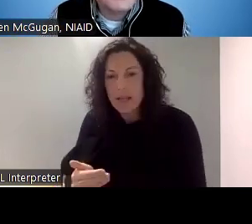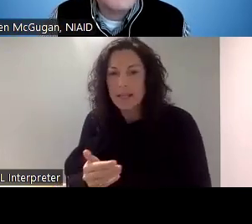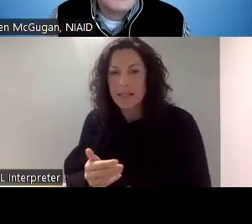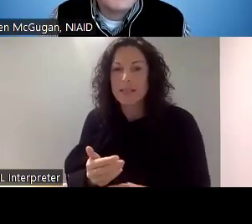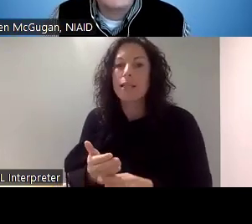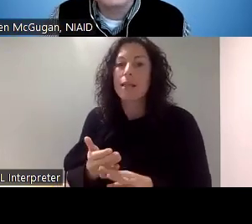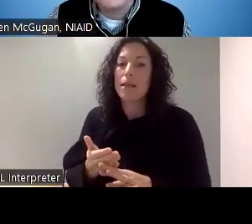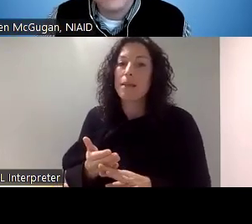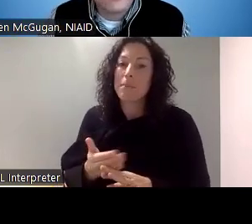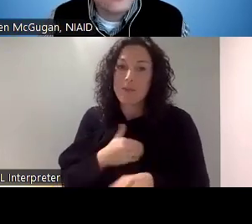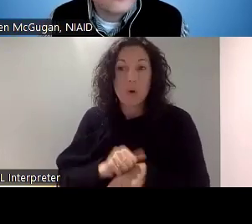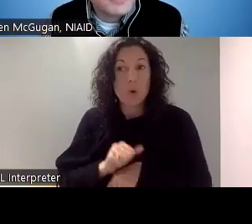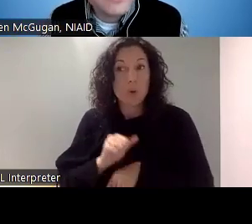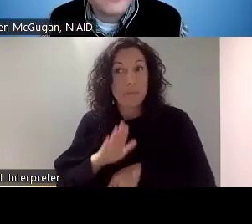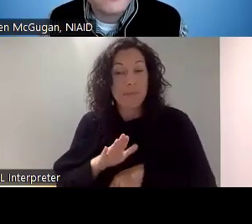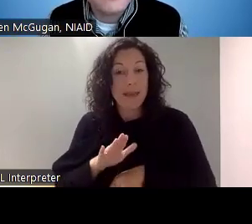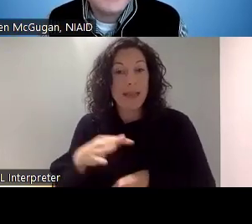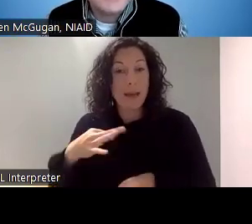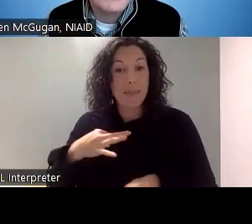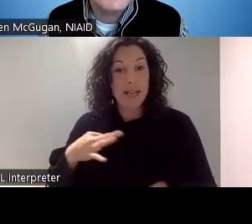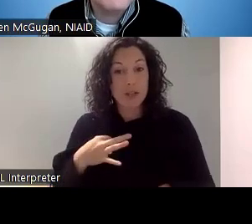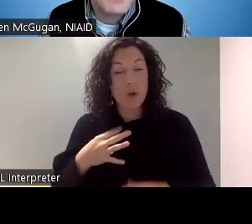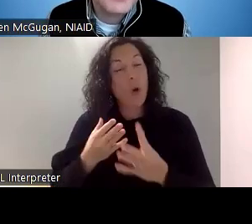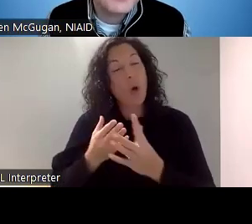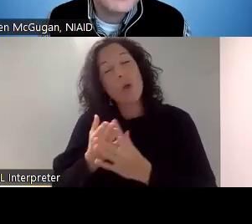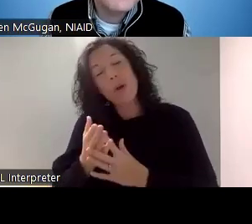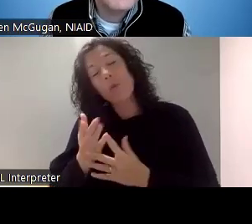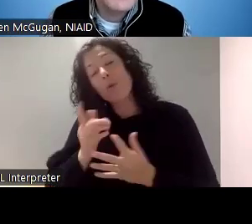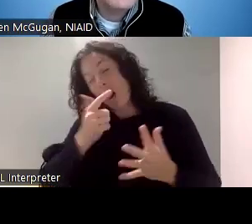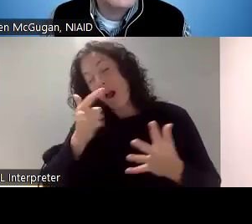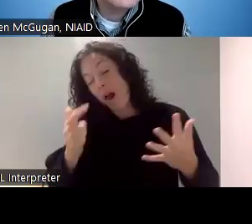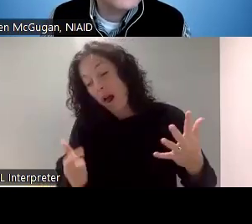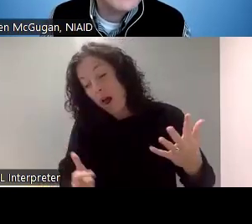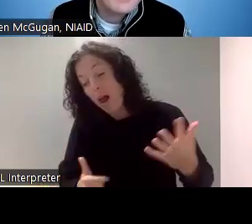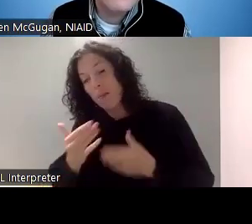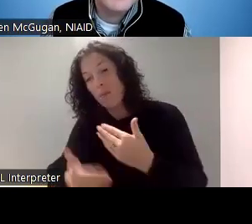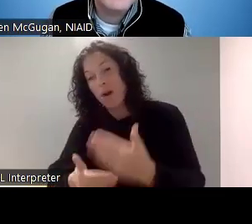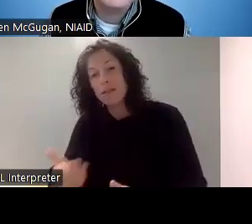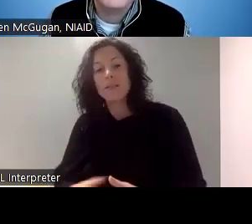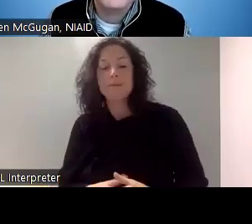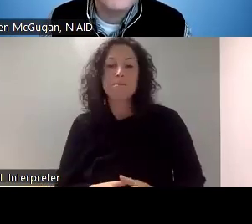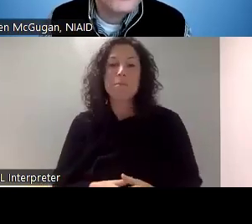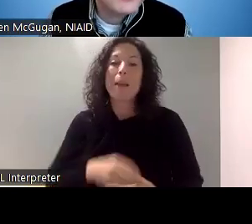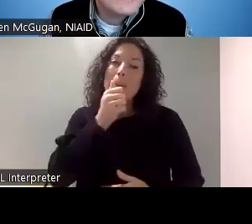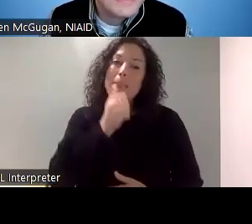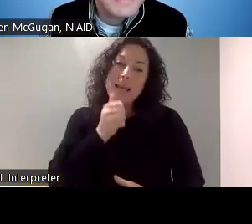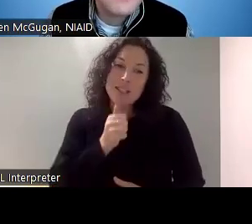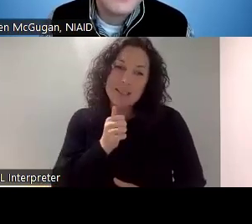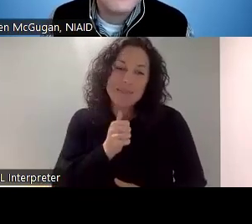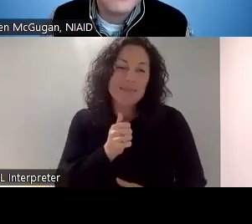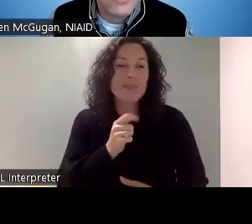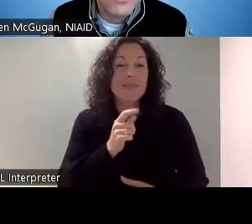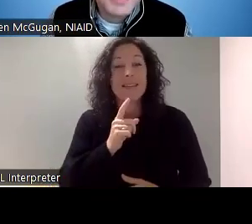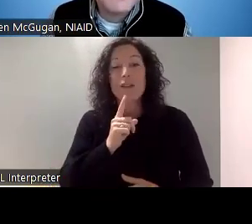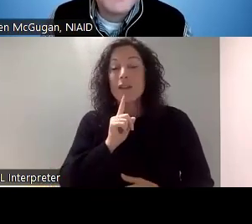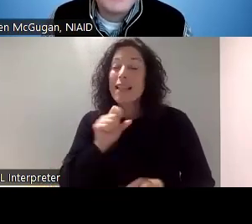is submitted all the way through and then be patient. These foreign collaborations are truly scientifically rewarding,